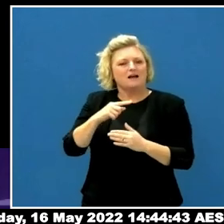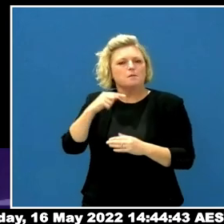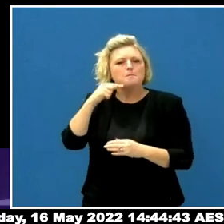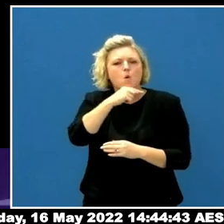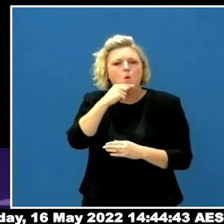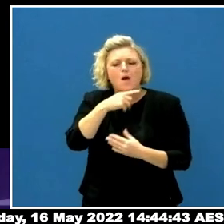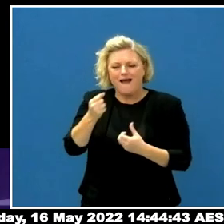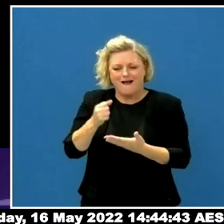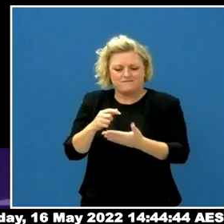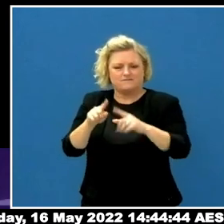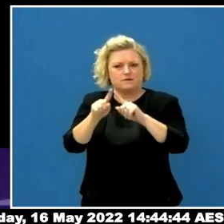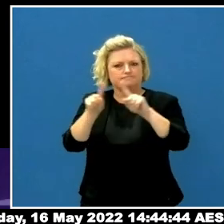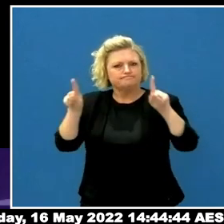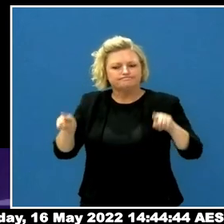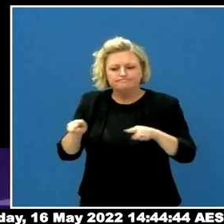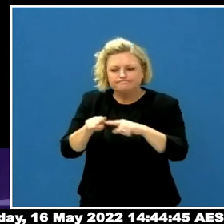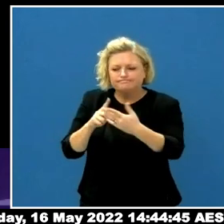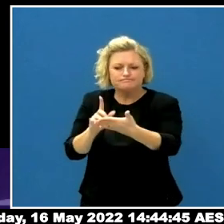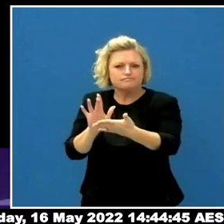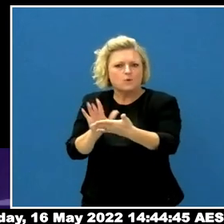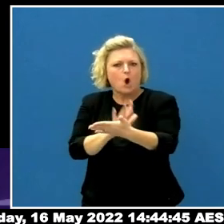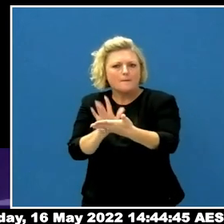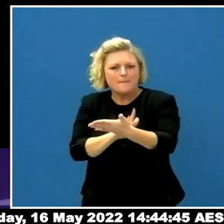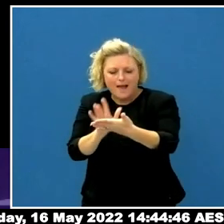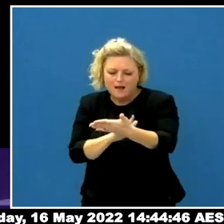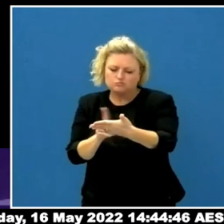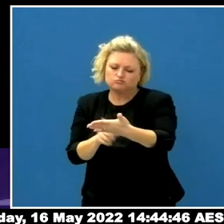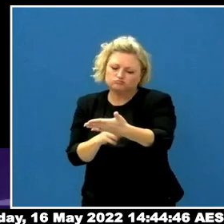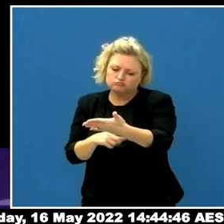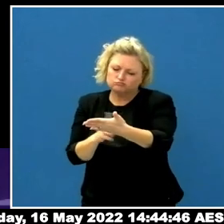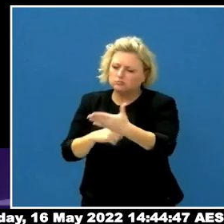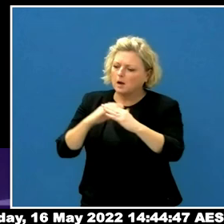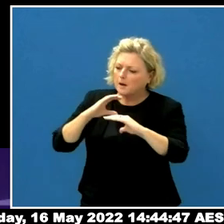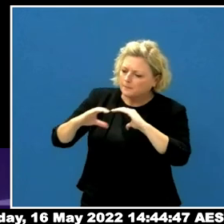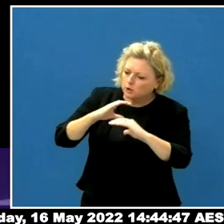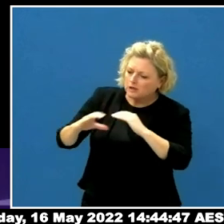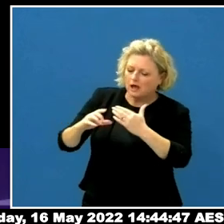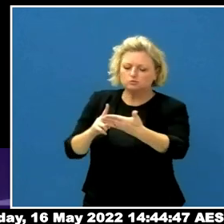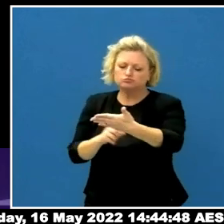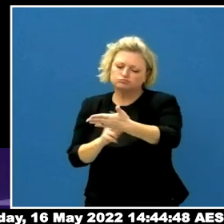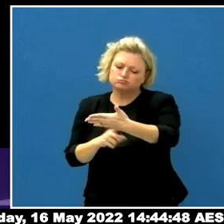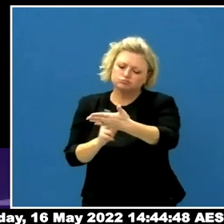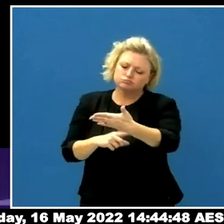something along the lines of it might get lost, it might get broken, is it fair to say